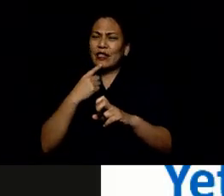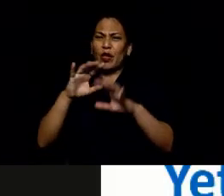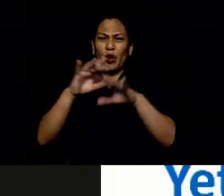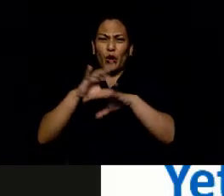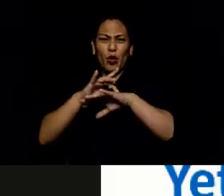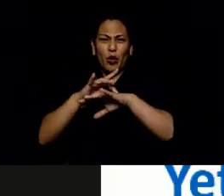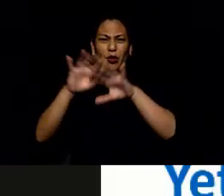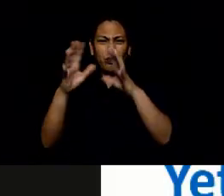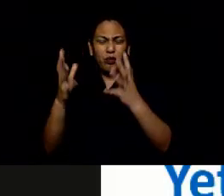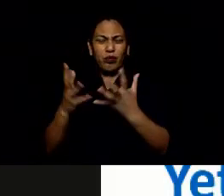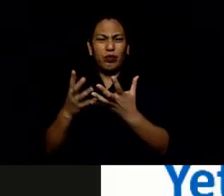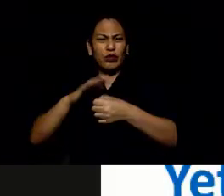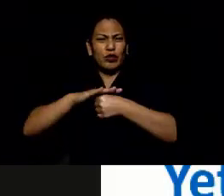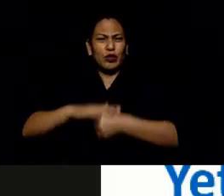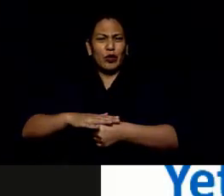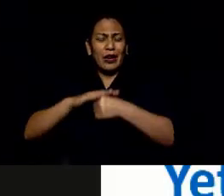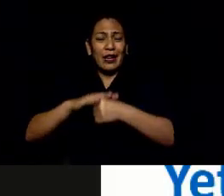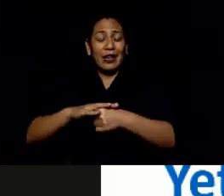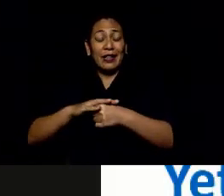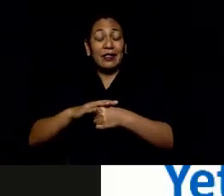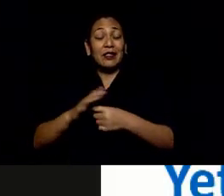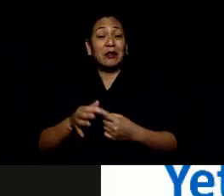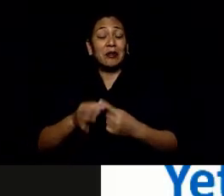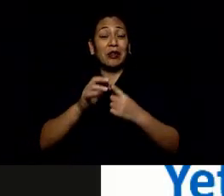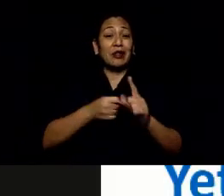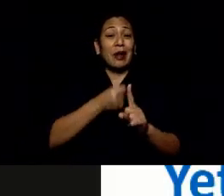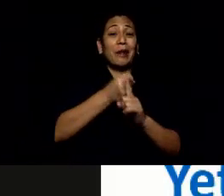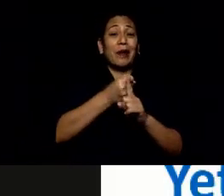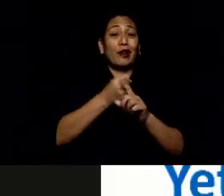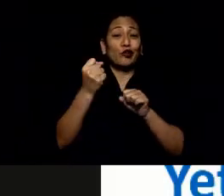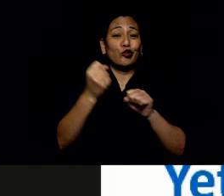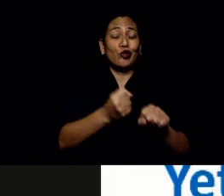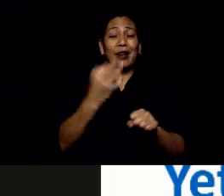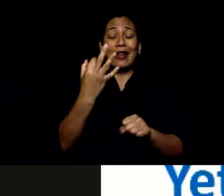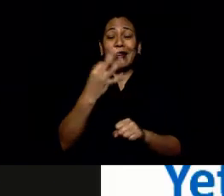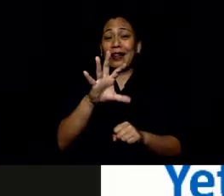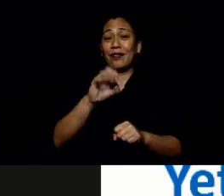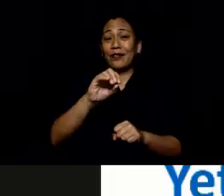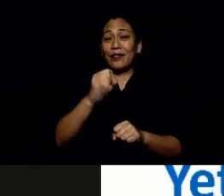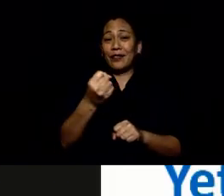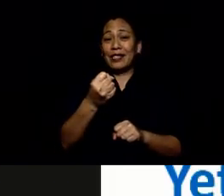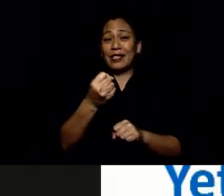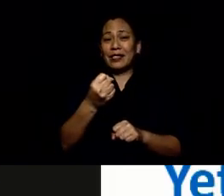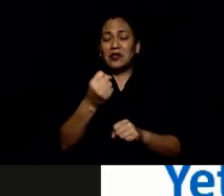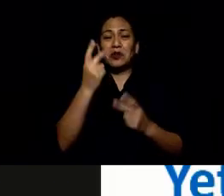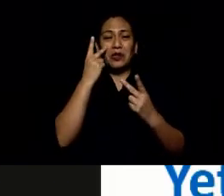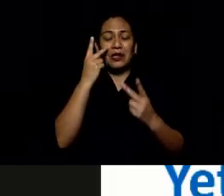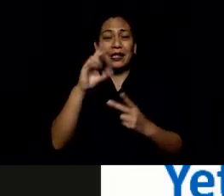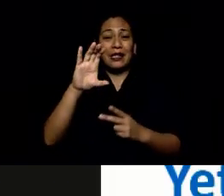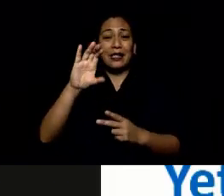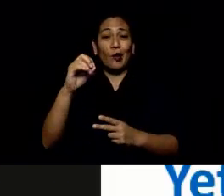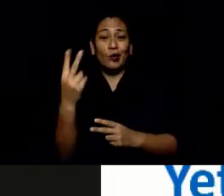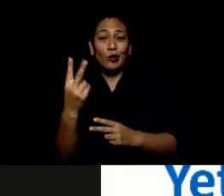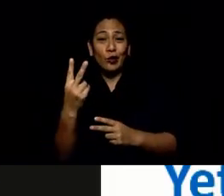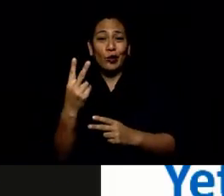since the 1950s, we see this great acceleration, for instance, in the level of carbon dioxide, of methane.